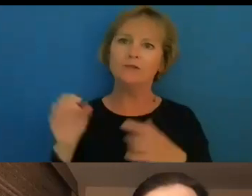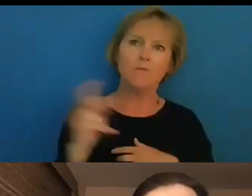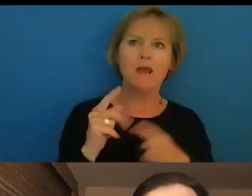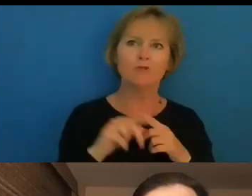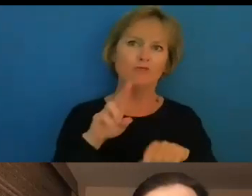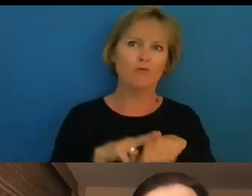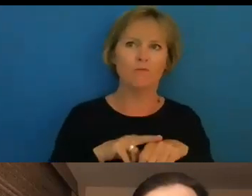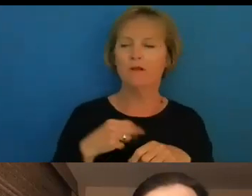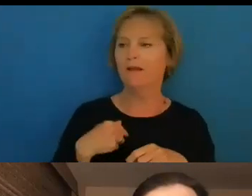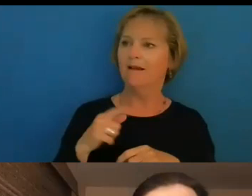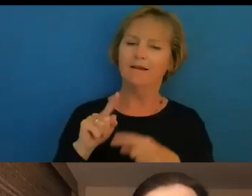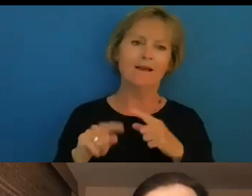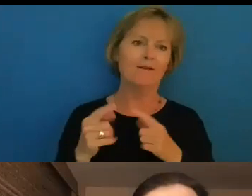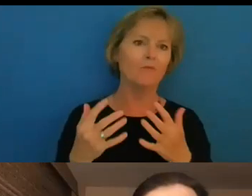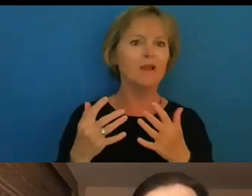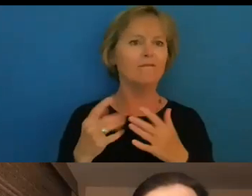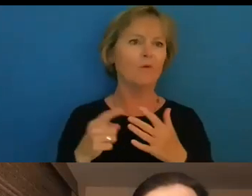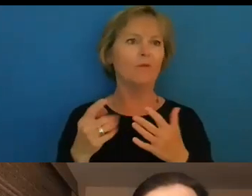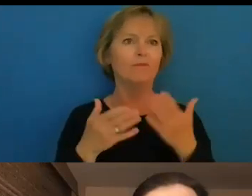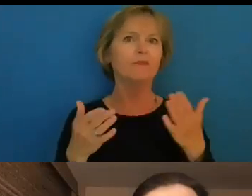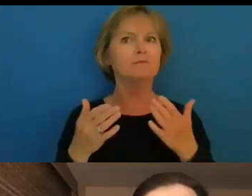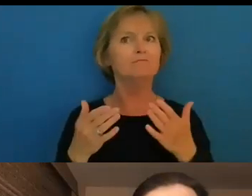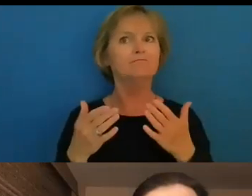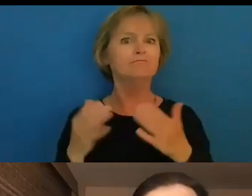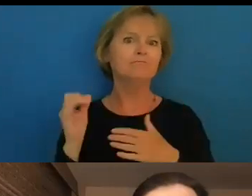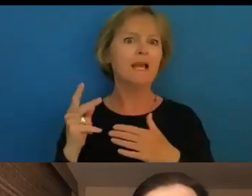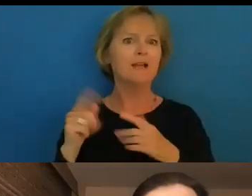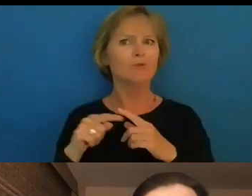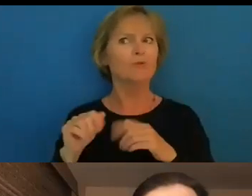or "I can't wait for things to go back to how they were."